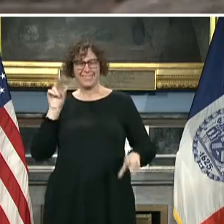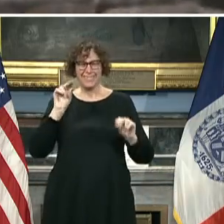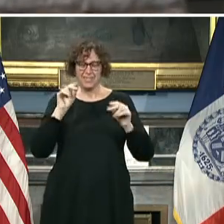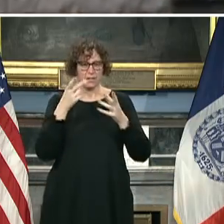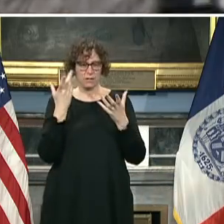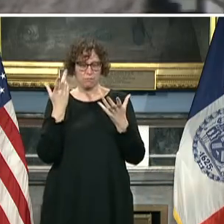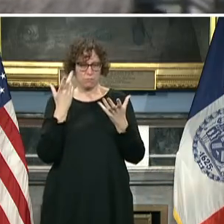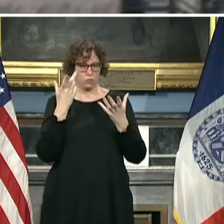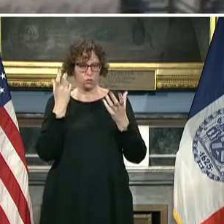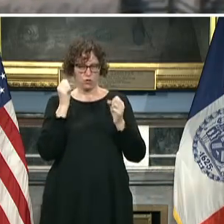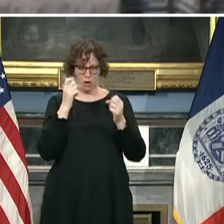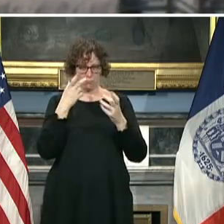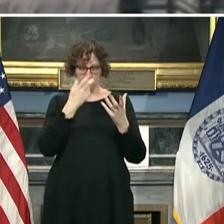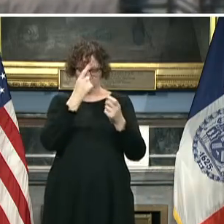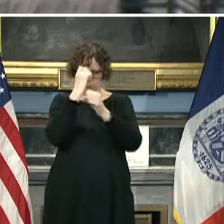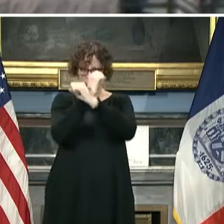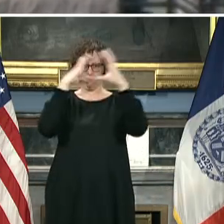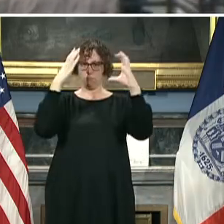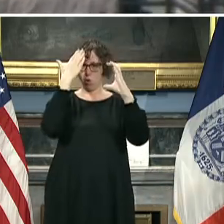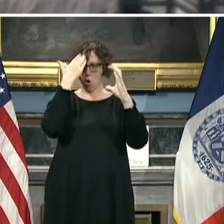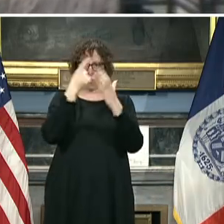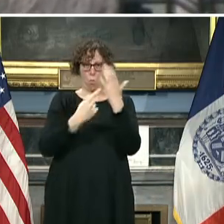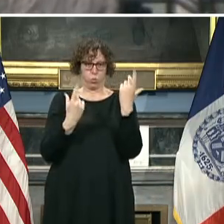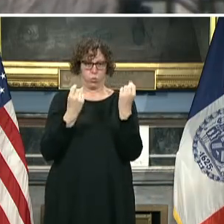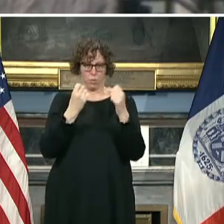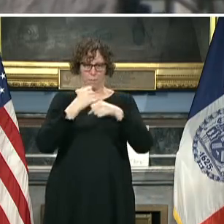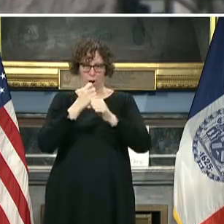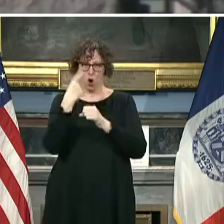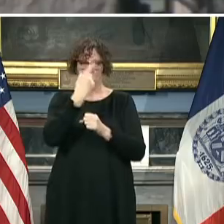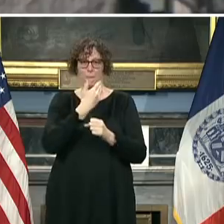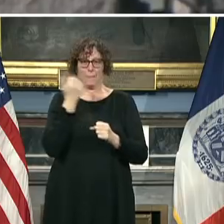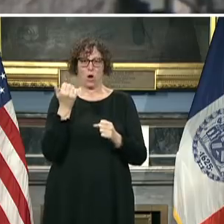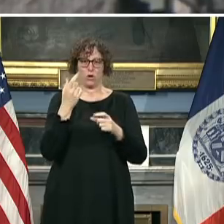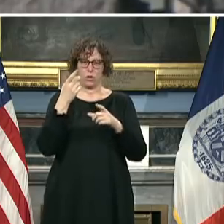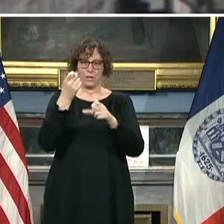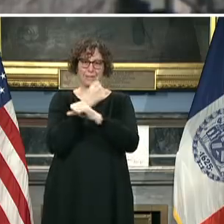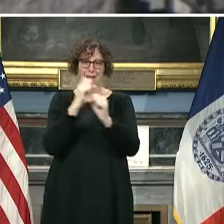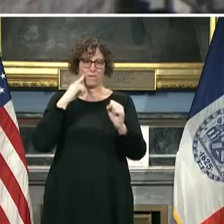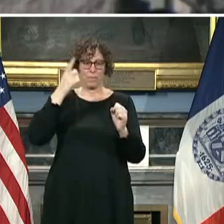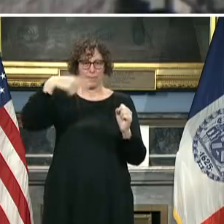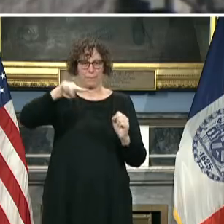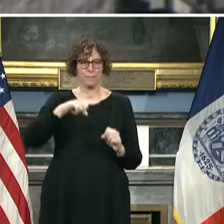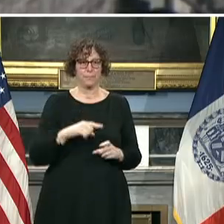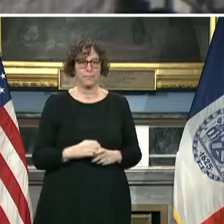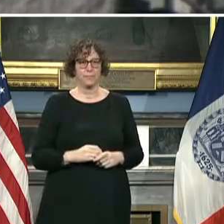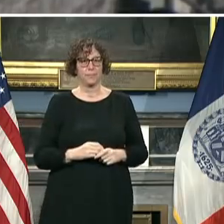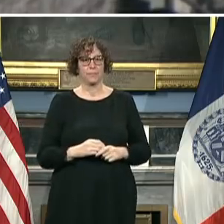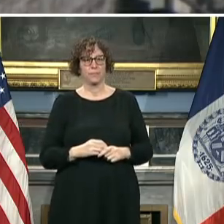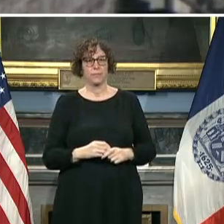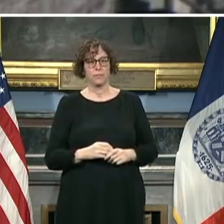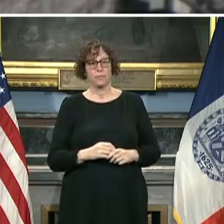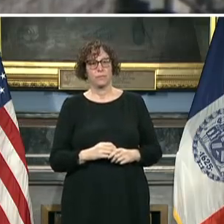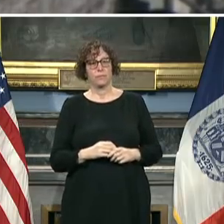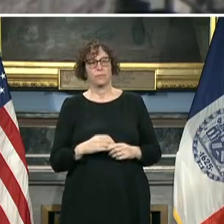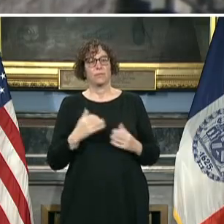THANK YOU. THANK YOU SO